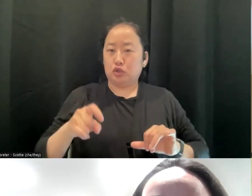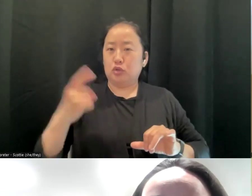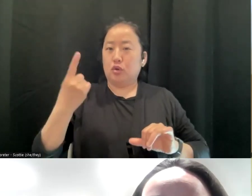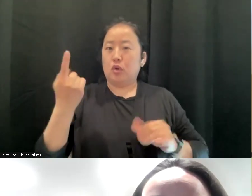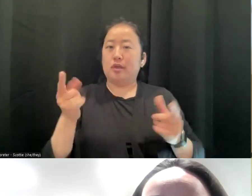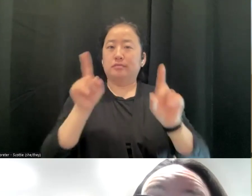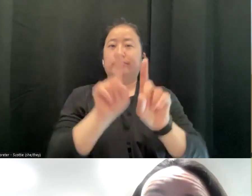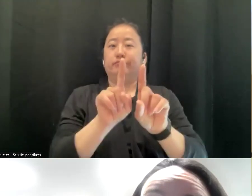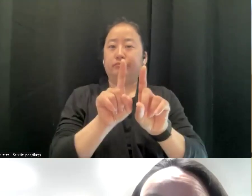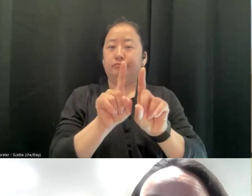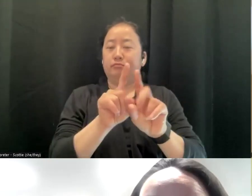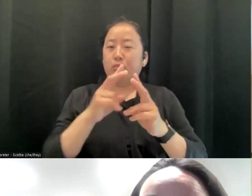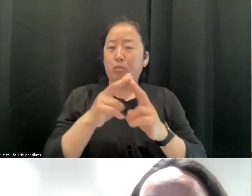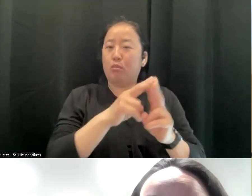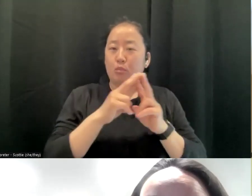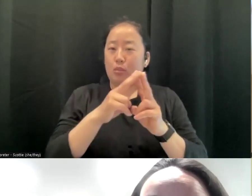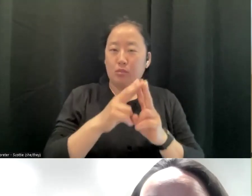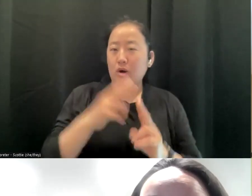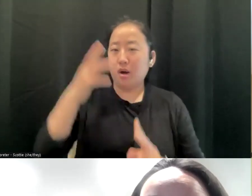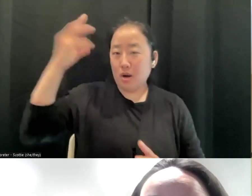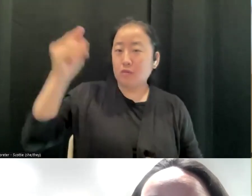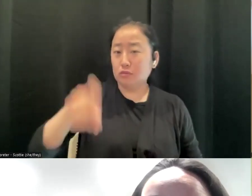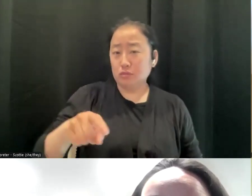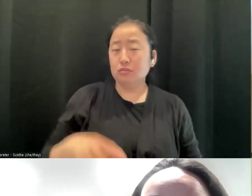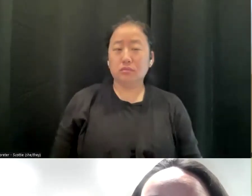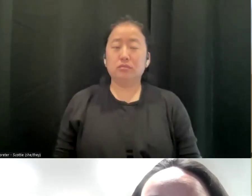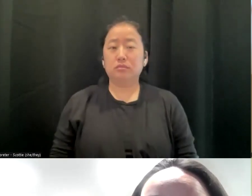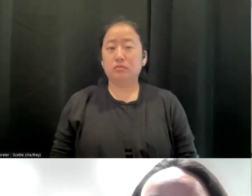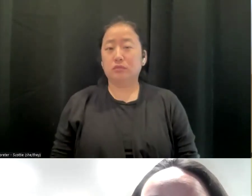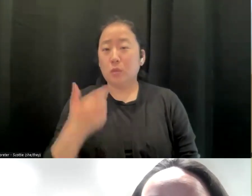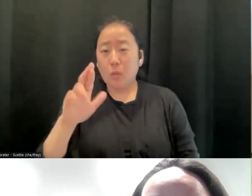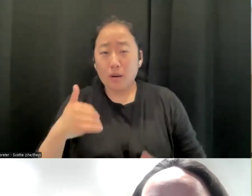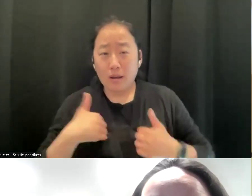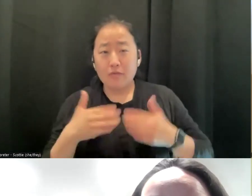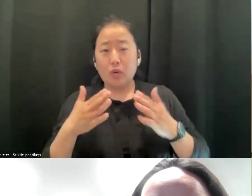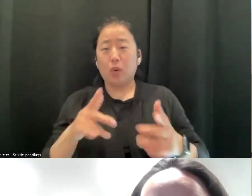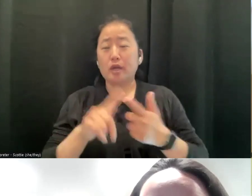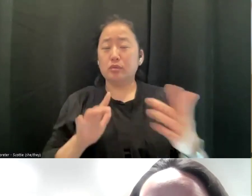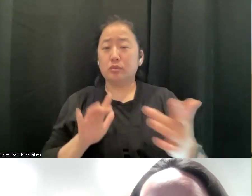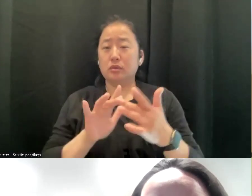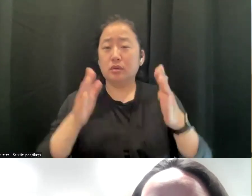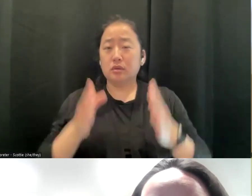they're out doing things remotely, or have a way of contacting for safety, you know,